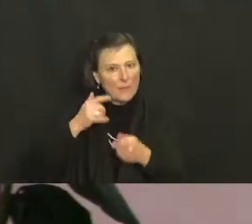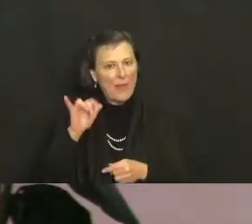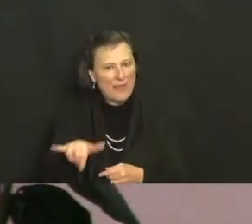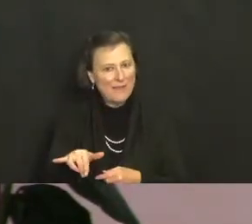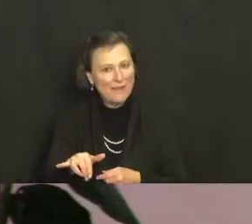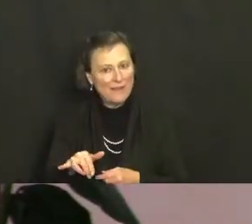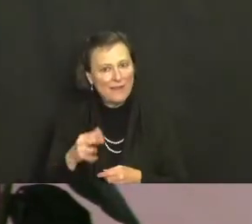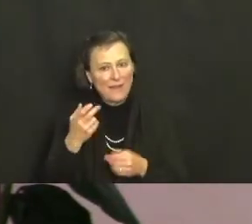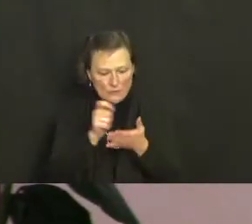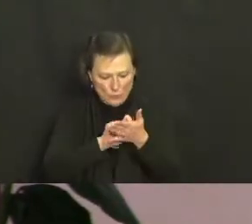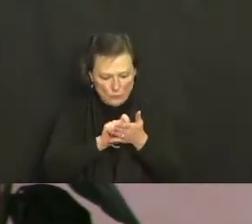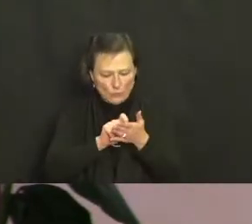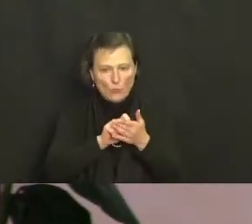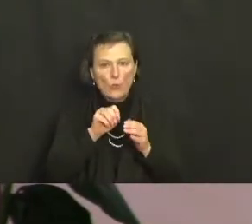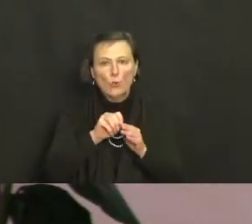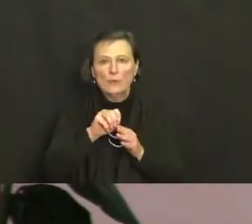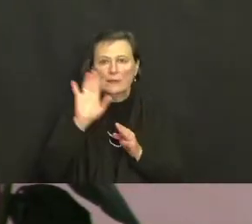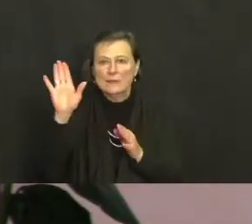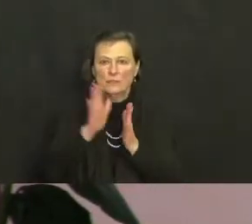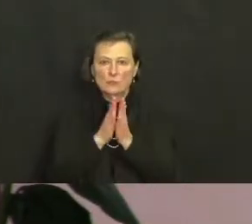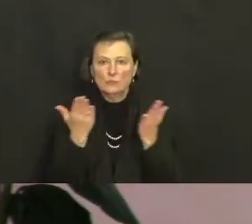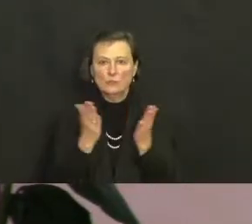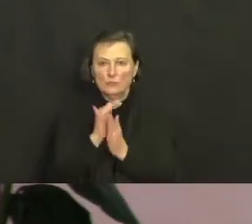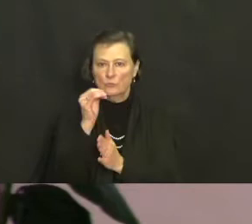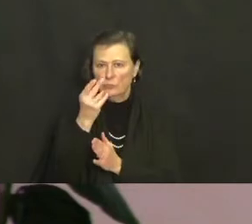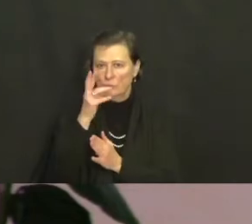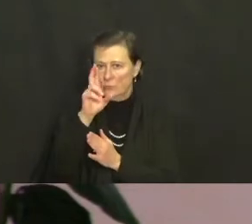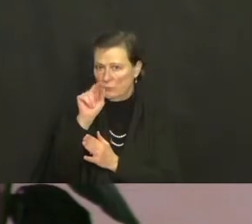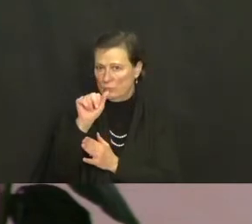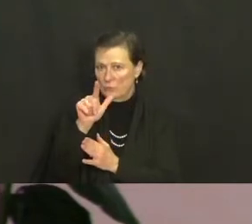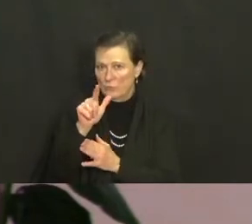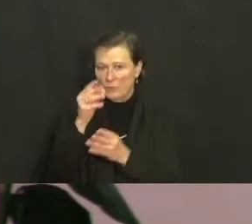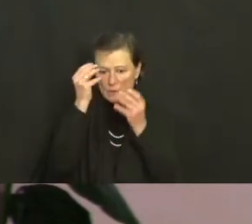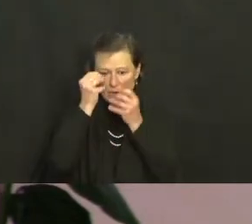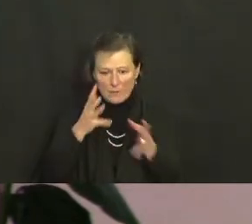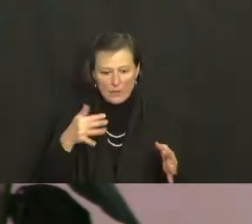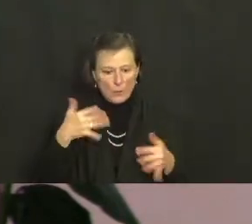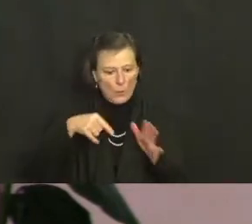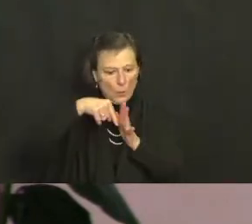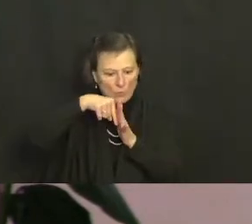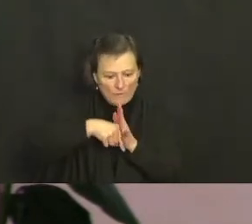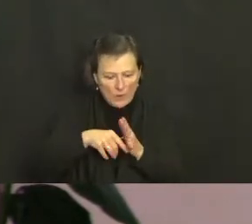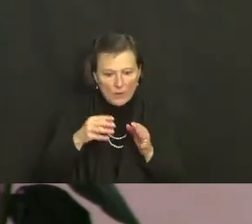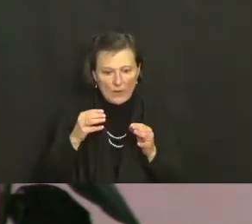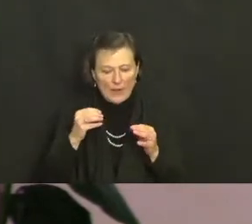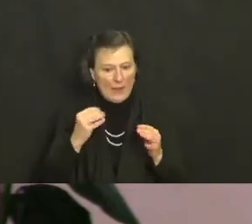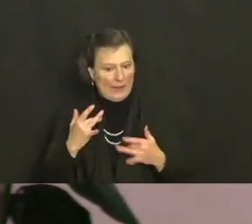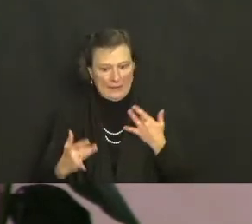He wrote in his journal, “The message was so profound and electrifying that I left the